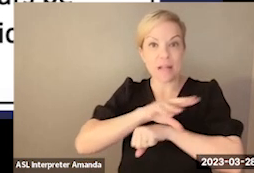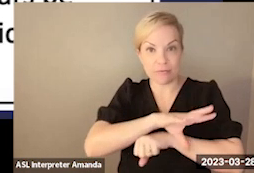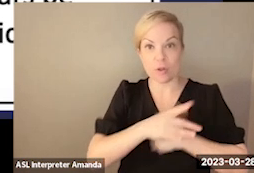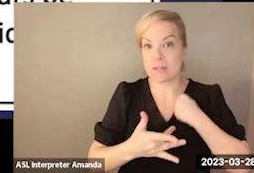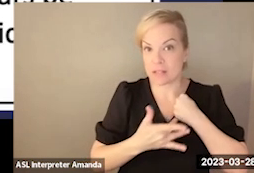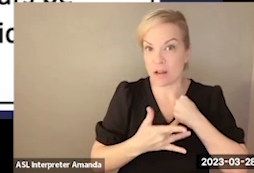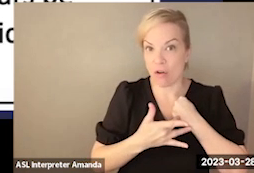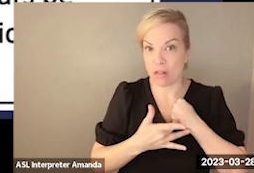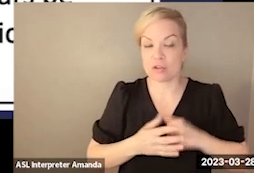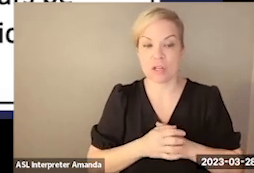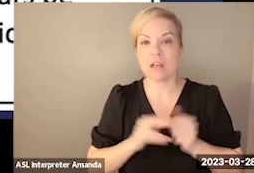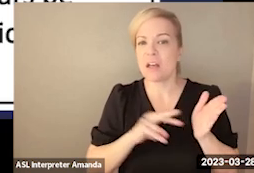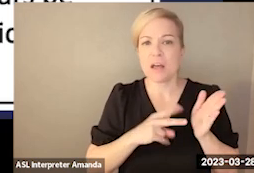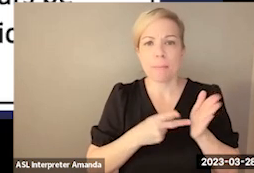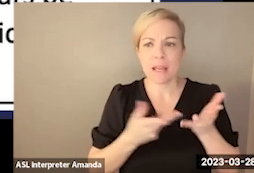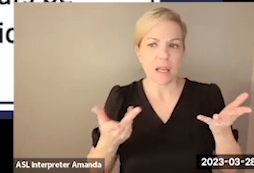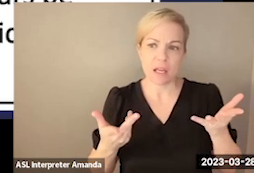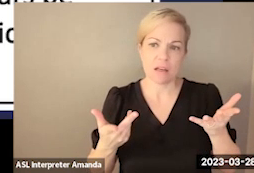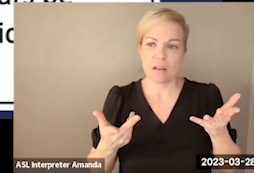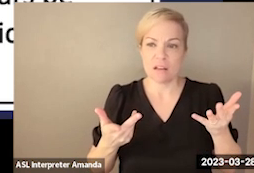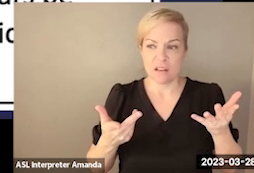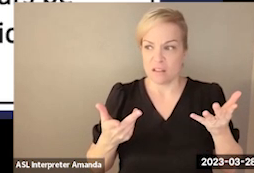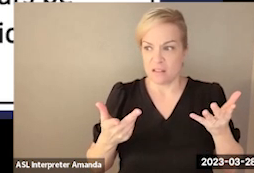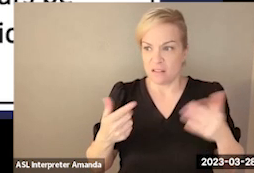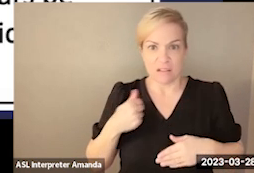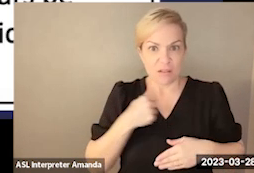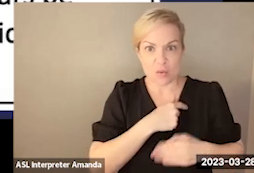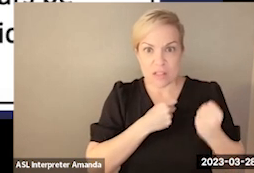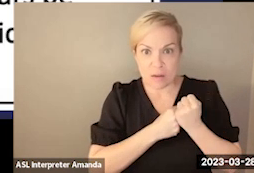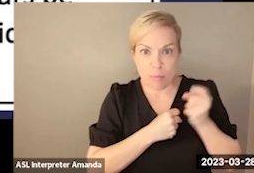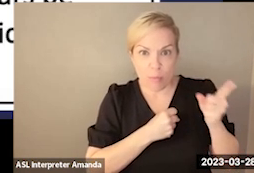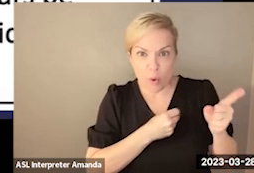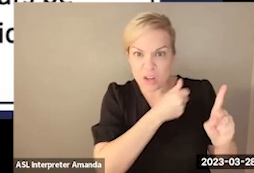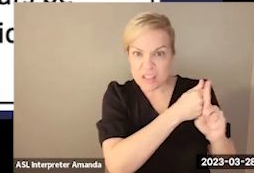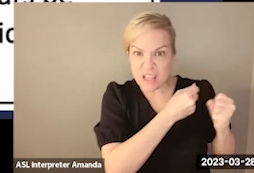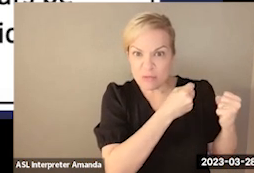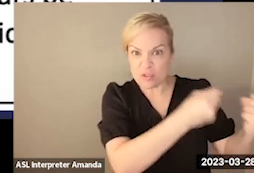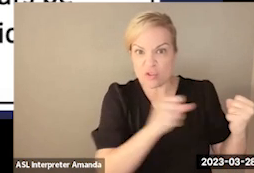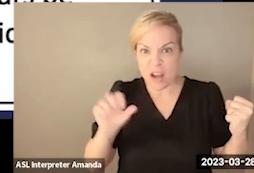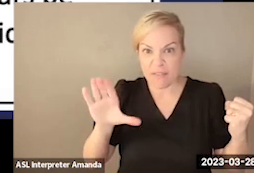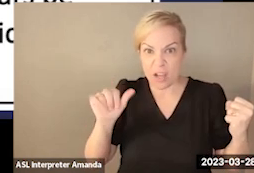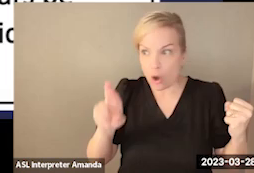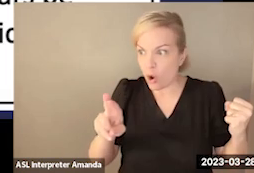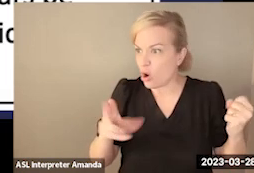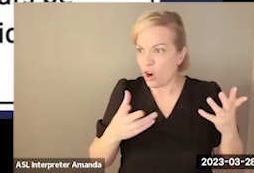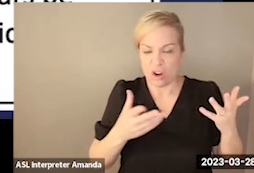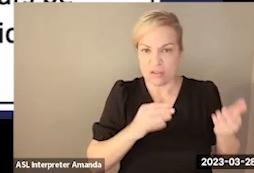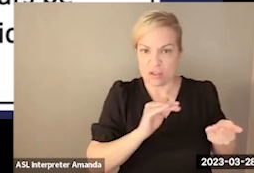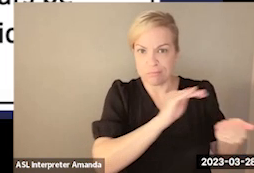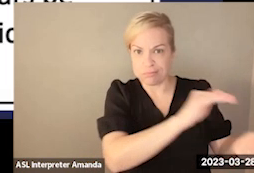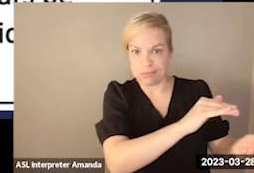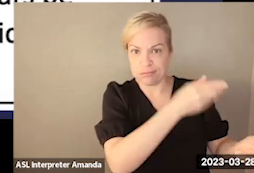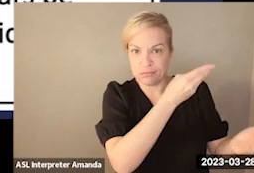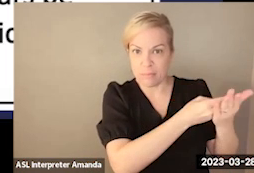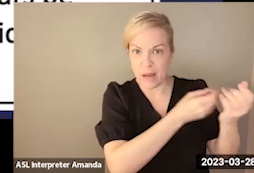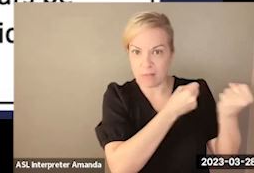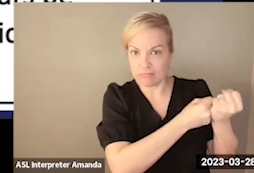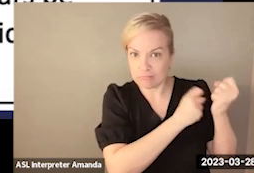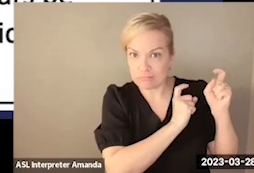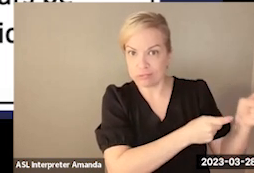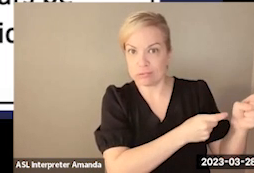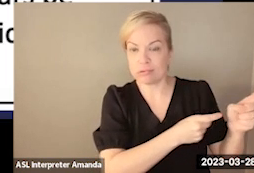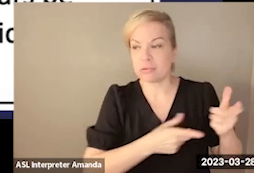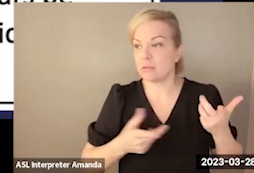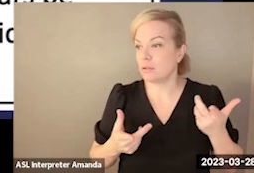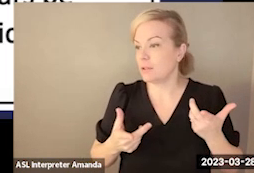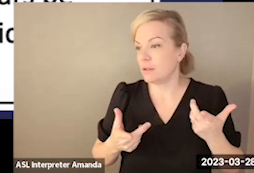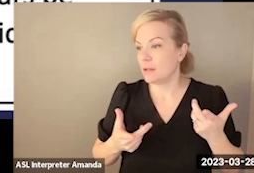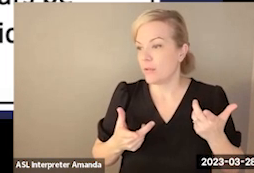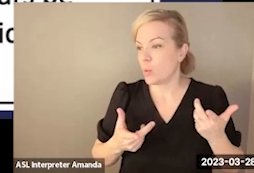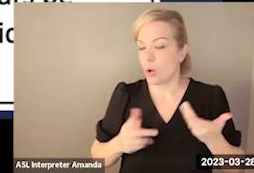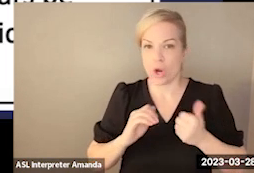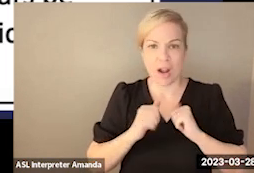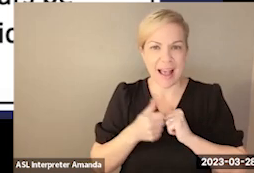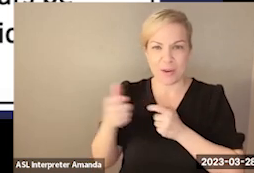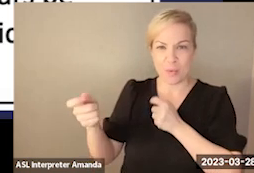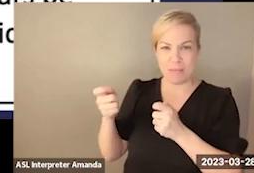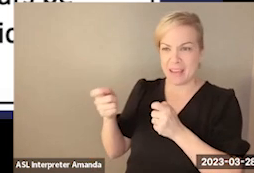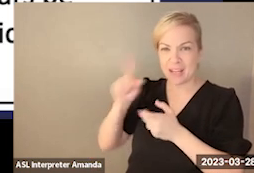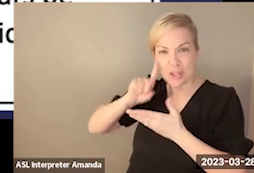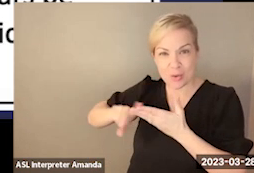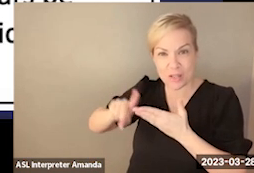Debbie Stine, Science & Technology Policy Academy: it can. It can make decisions like, should we support it by providing research, funding to trying to look at. How, say nanotechnology. Research should be allocated, all sorts of different things.